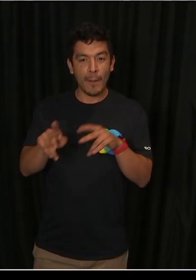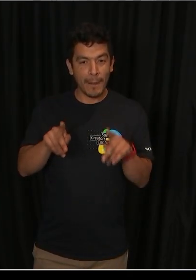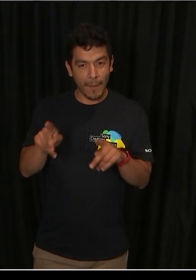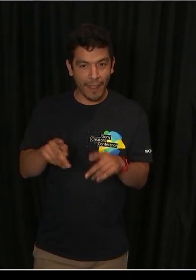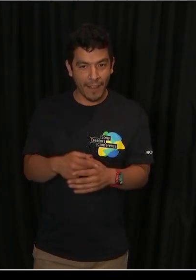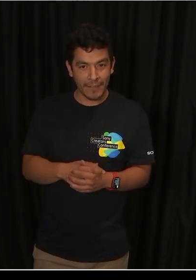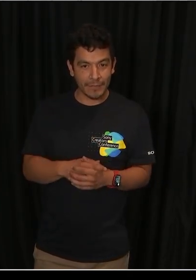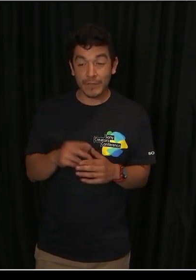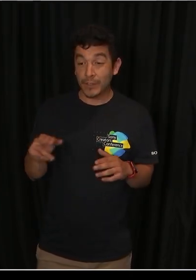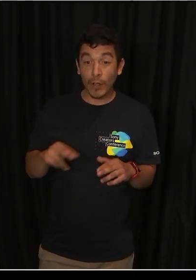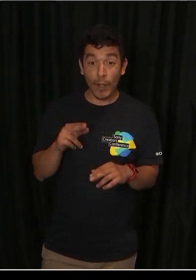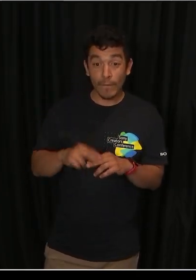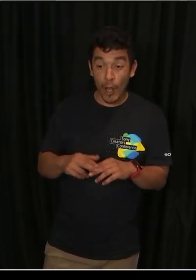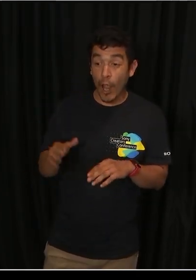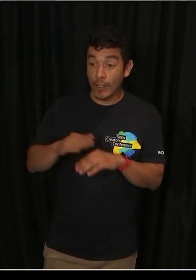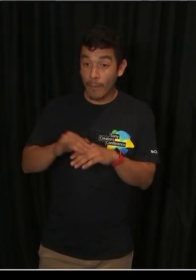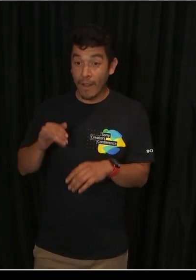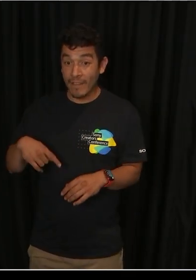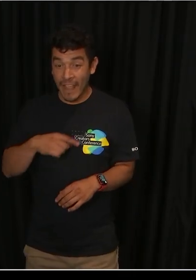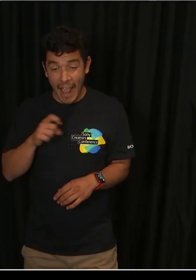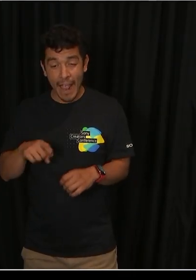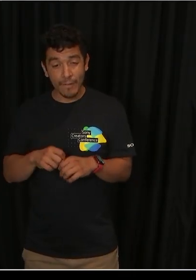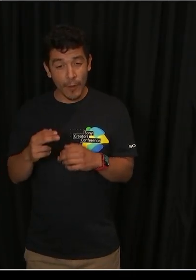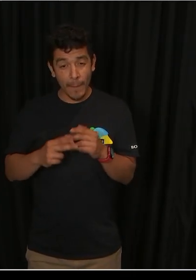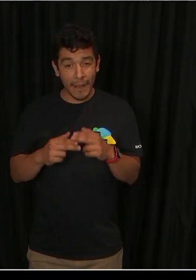Of course, on top of that, we also had to build a cat and a dinosaur.